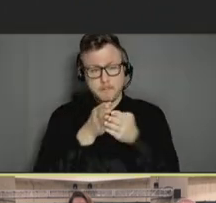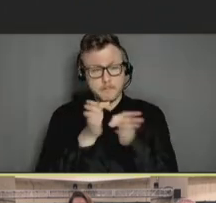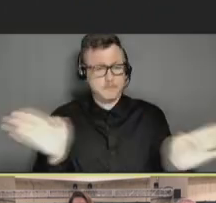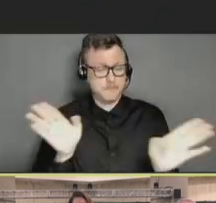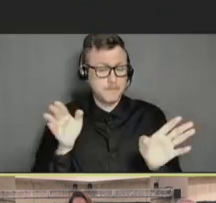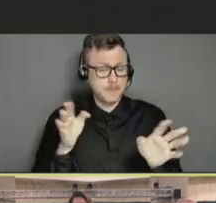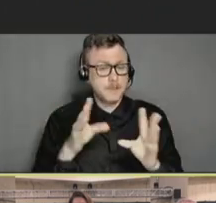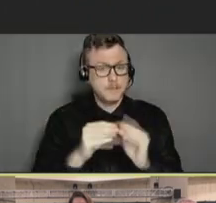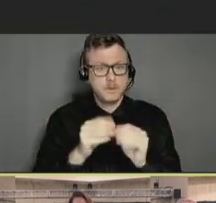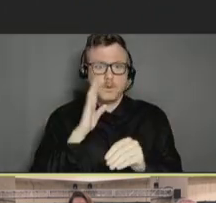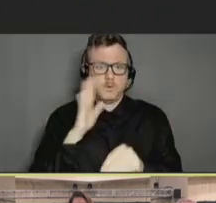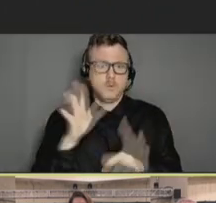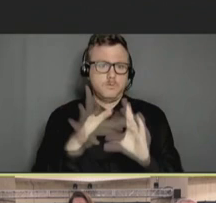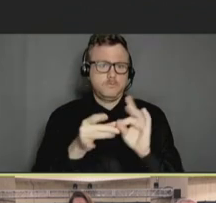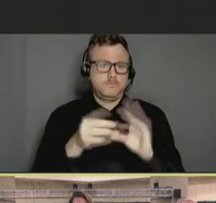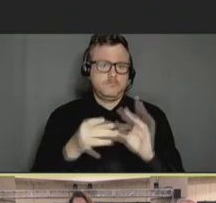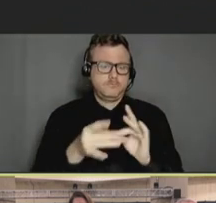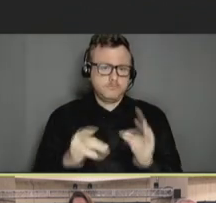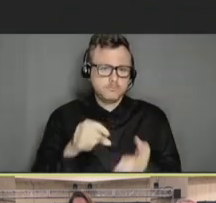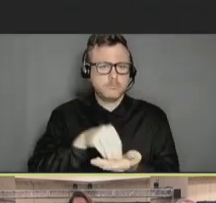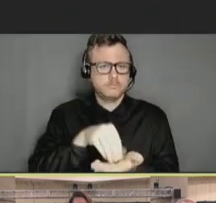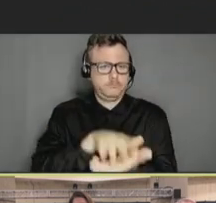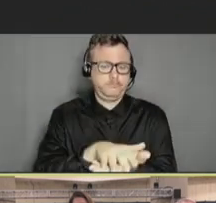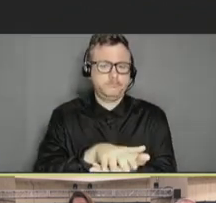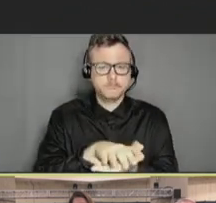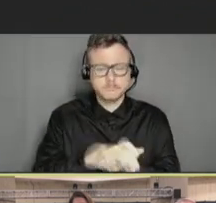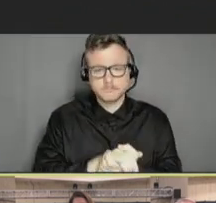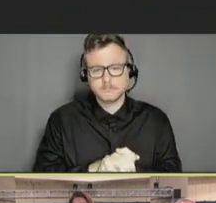All statements made today are on the record. Second, this advisory council is governed